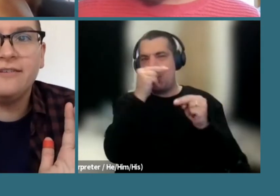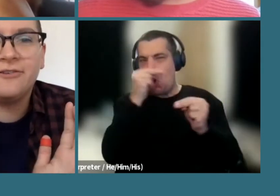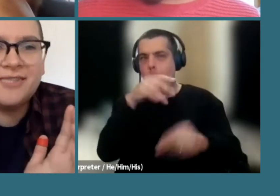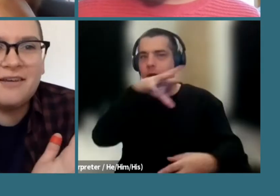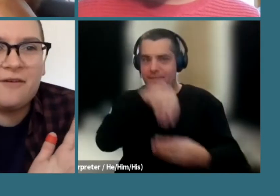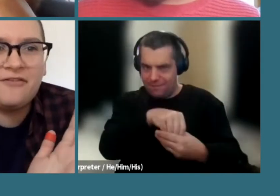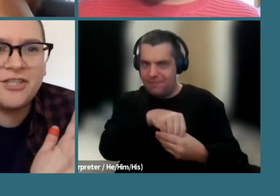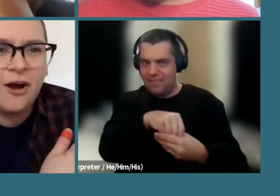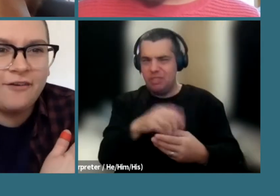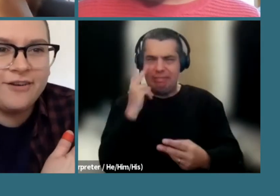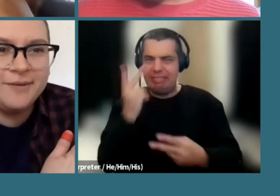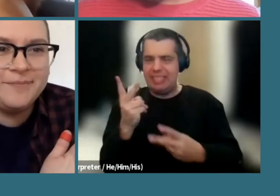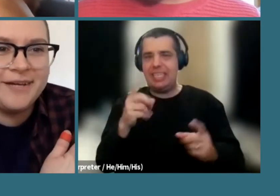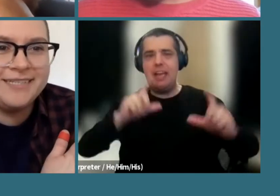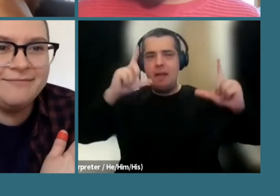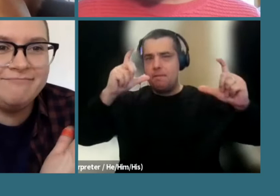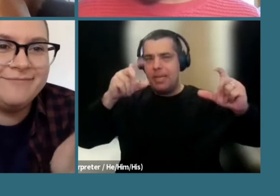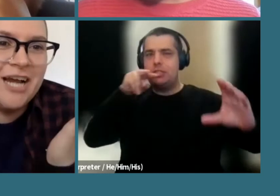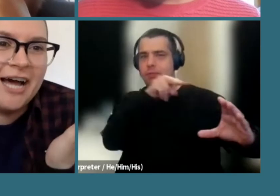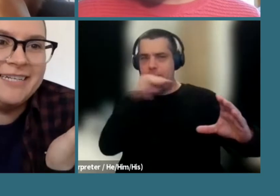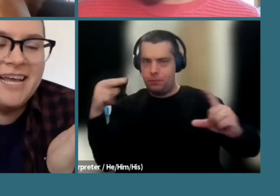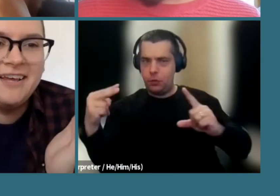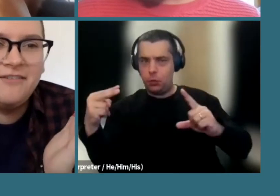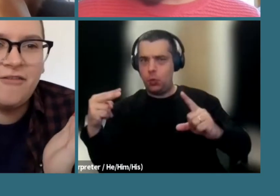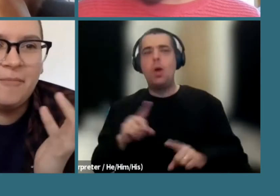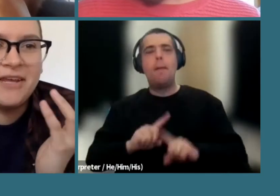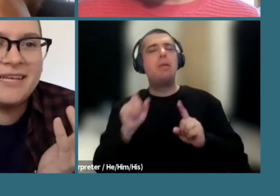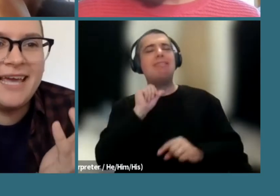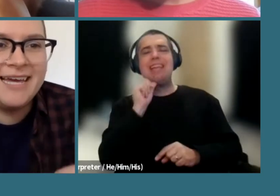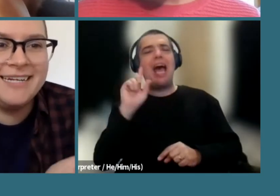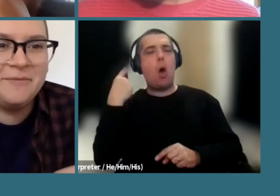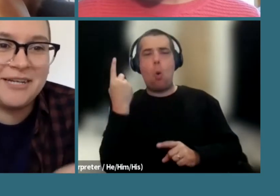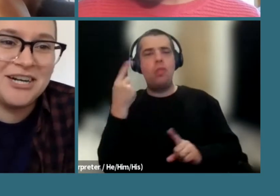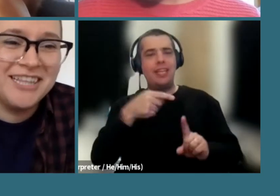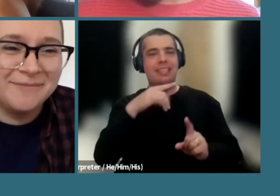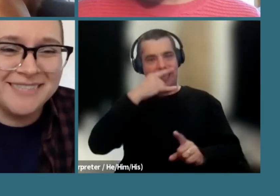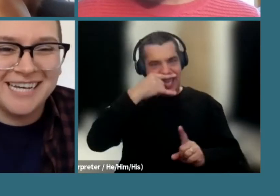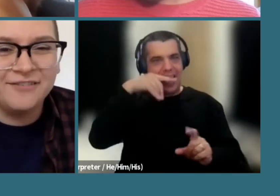You can see from the photographer, but not from the kid in the picture themselves.